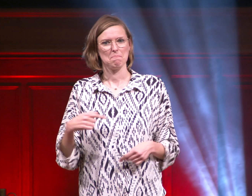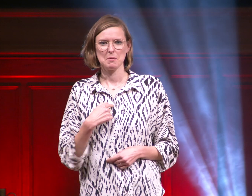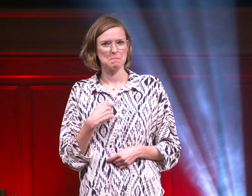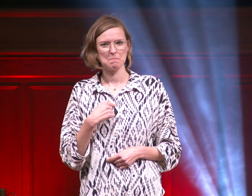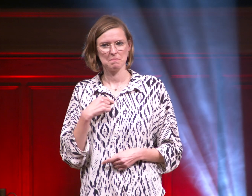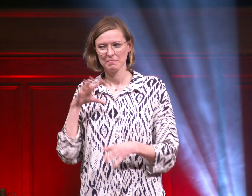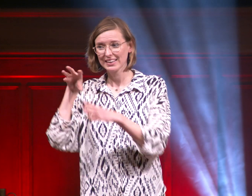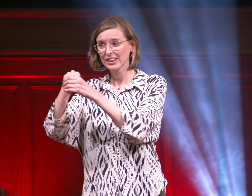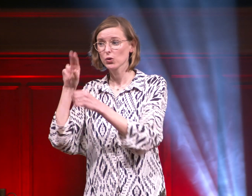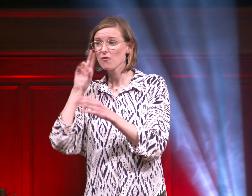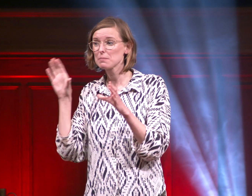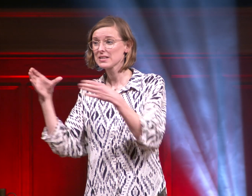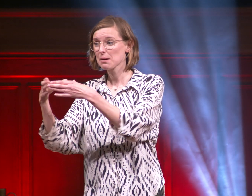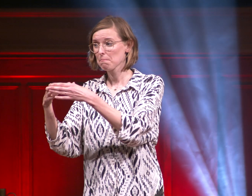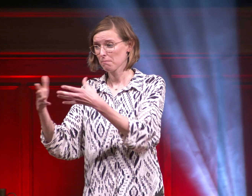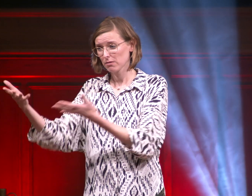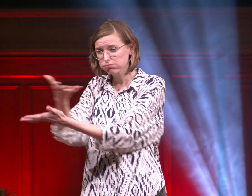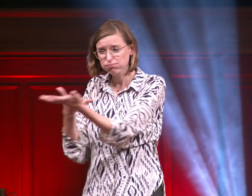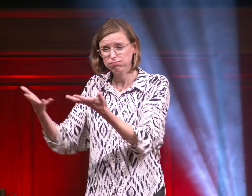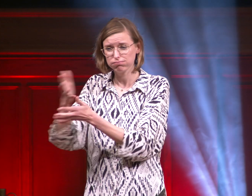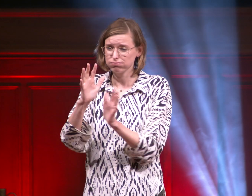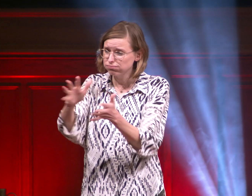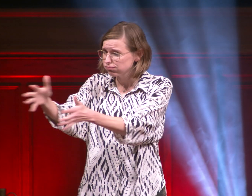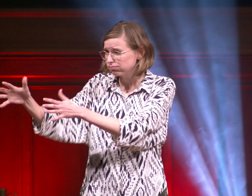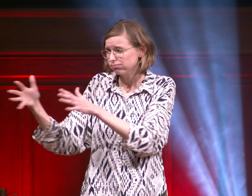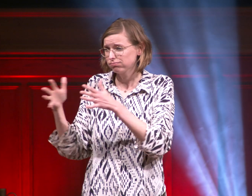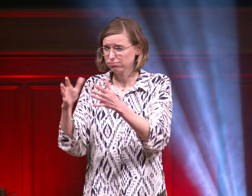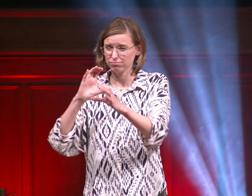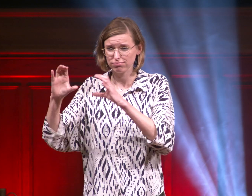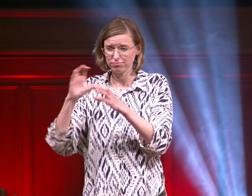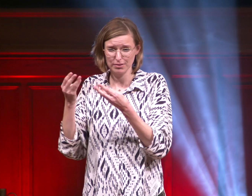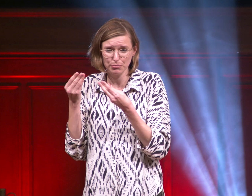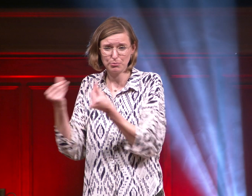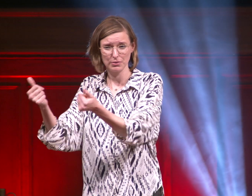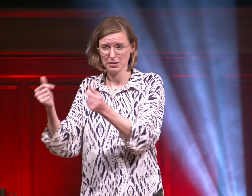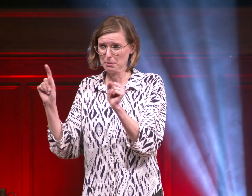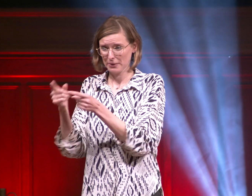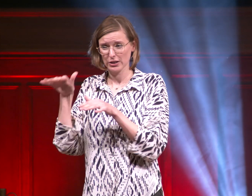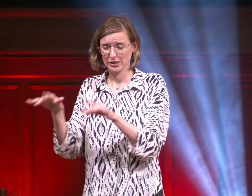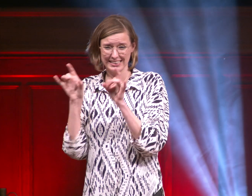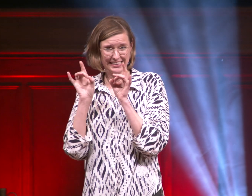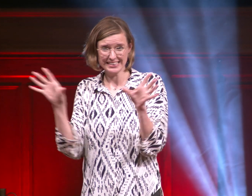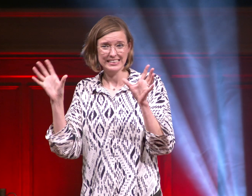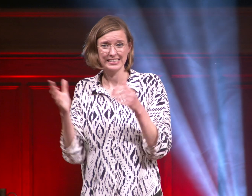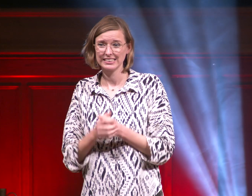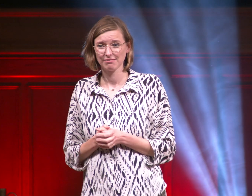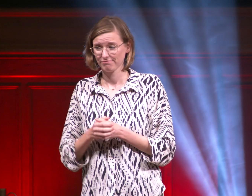Eventually I got older. I didn't feel handicapped because when we are among other deaf people, communication is easy.